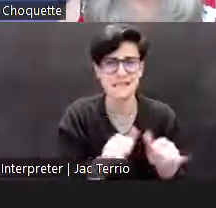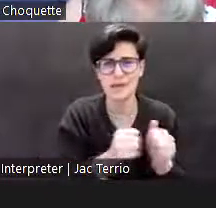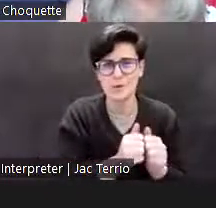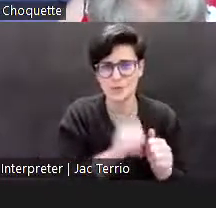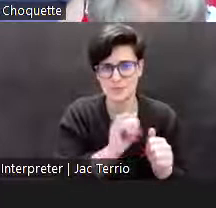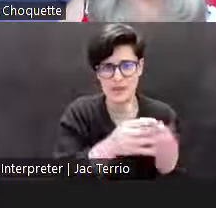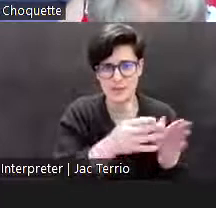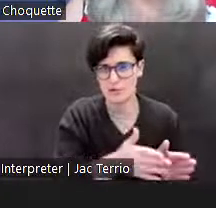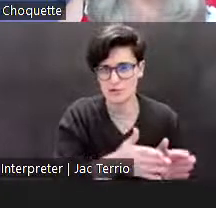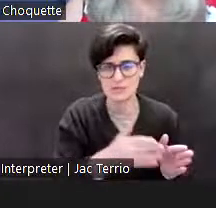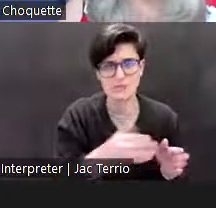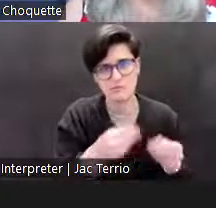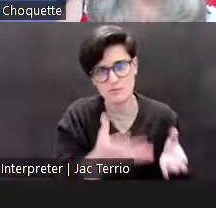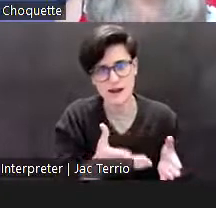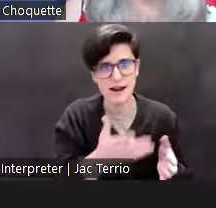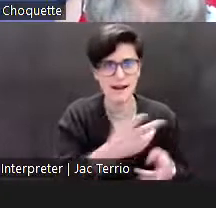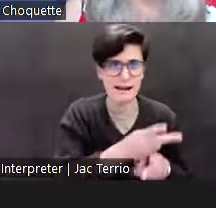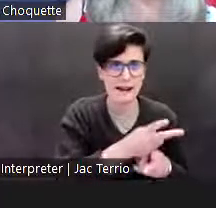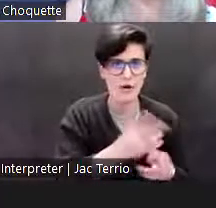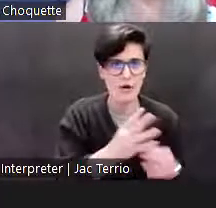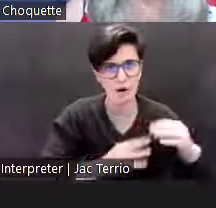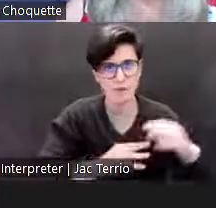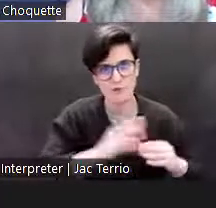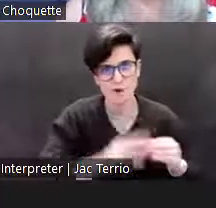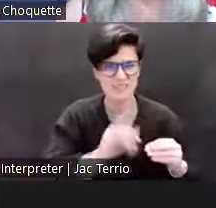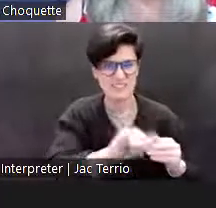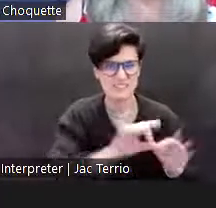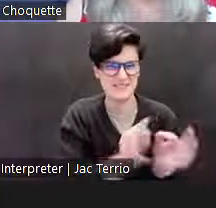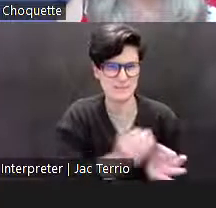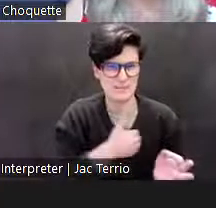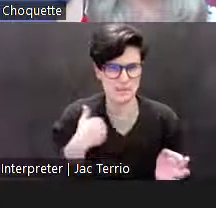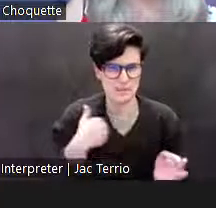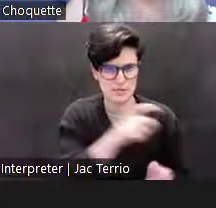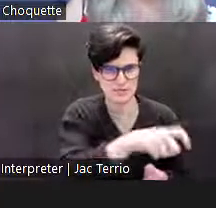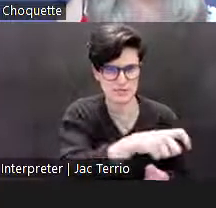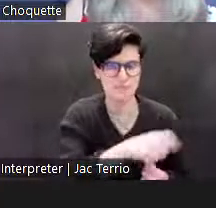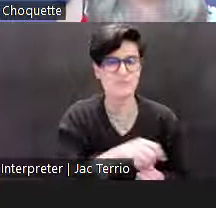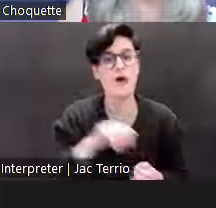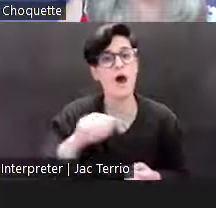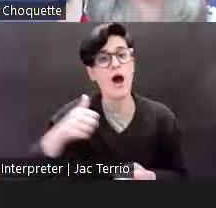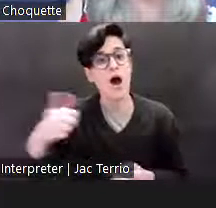15:45:06 Needs. There are 3 additional reasons there's military caregiver leave which is